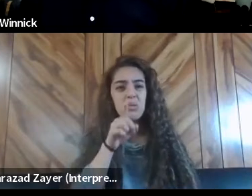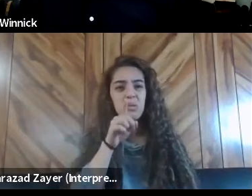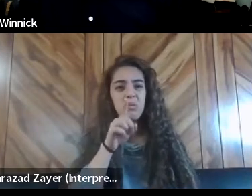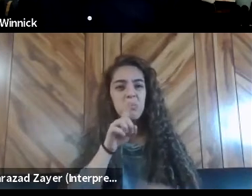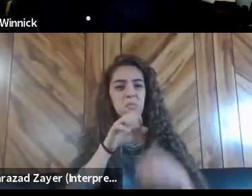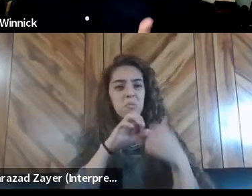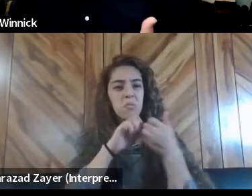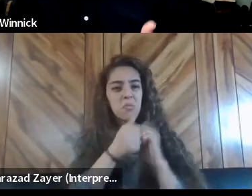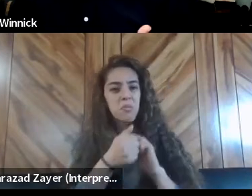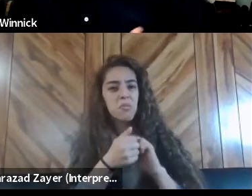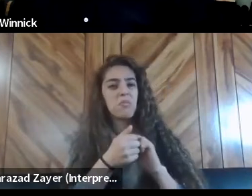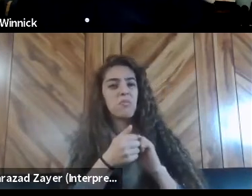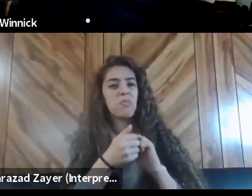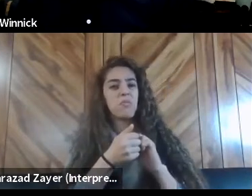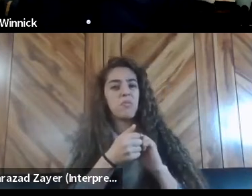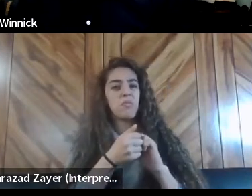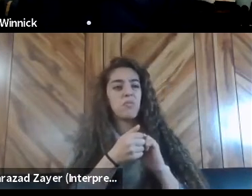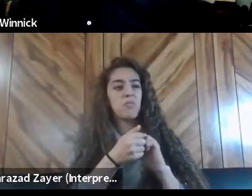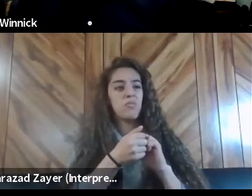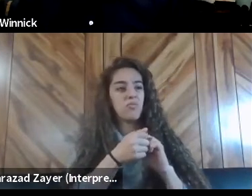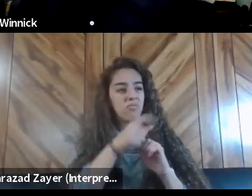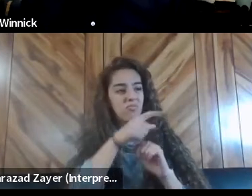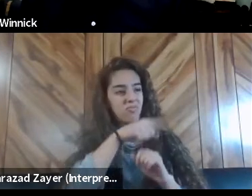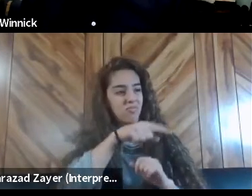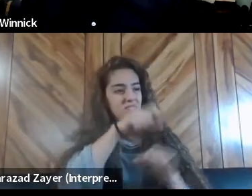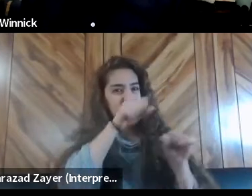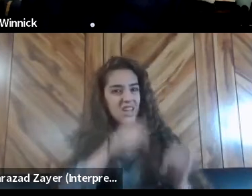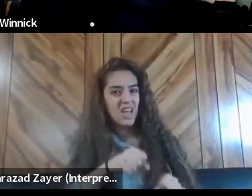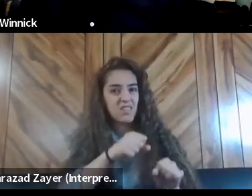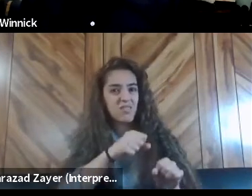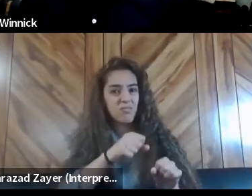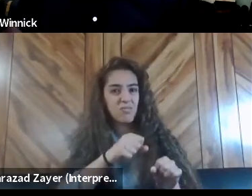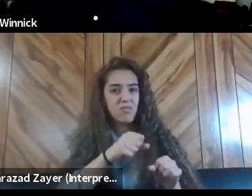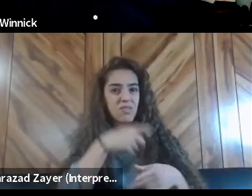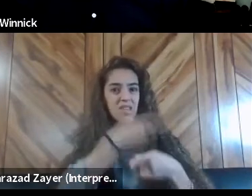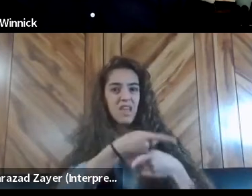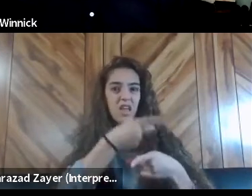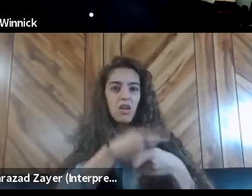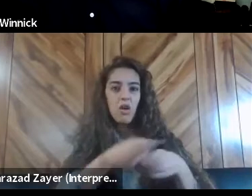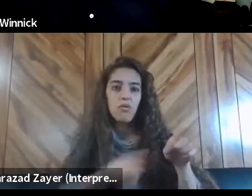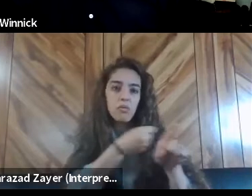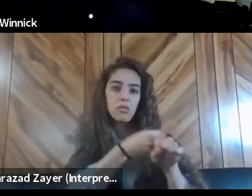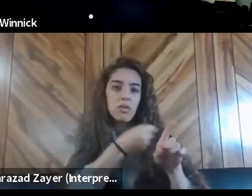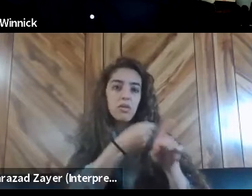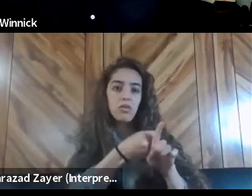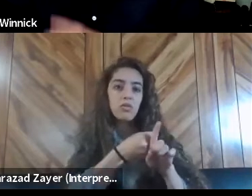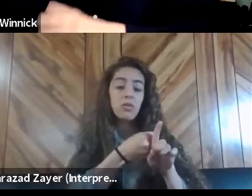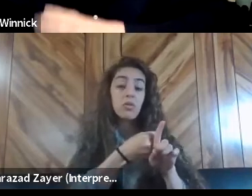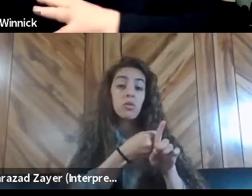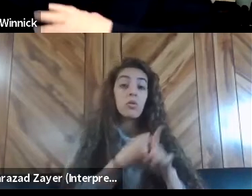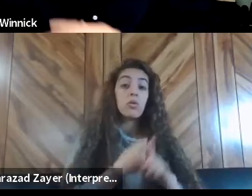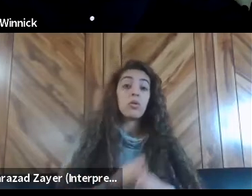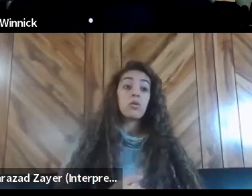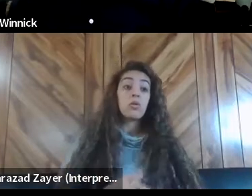bring them up to that kind of self-care, I guess in hopes, in hopes that as he gets older when he has to kind of be out on his